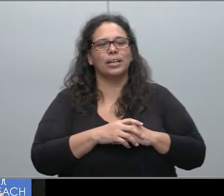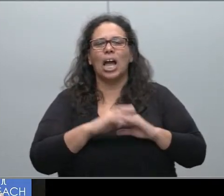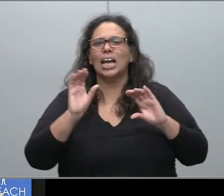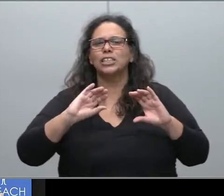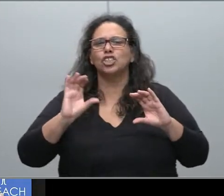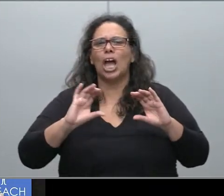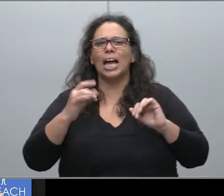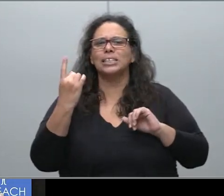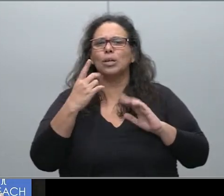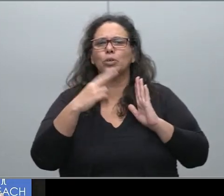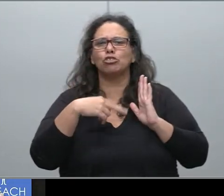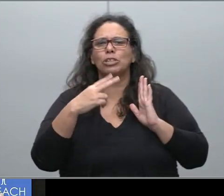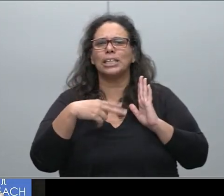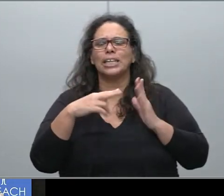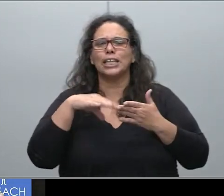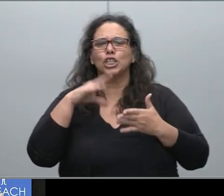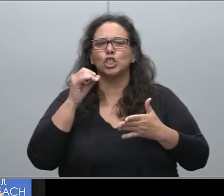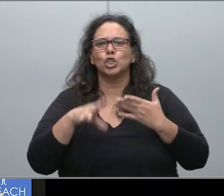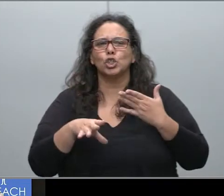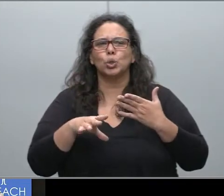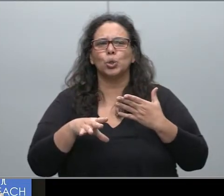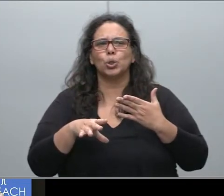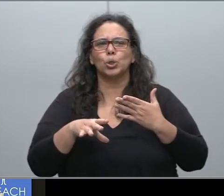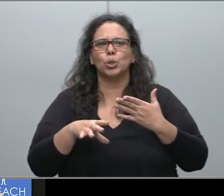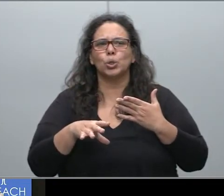They said that if they let my son in,